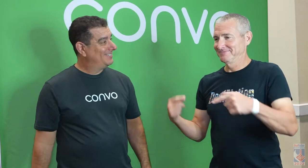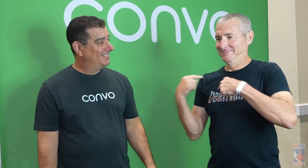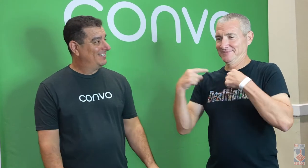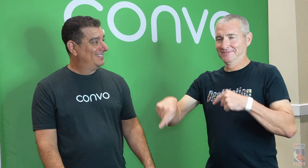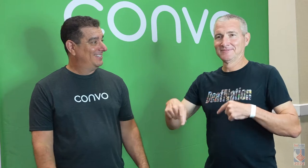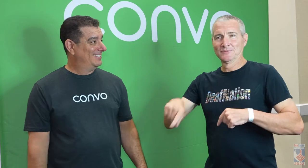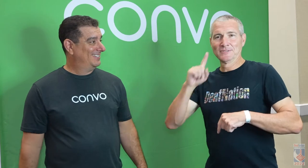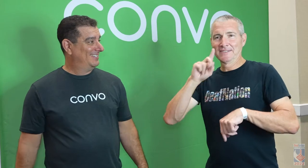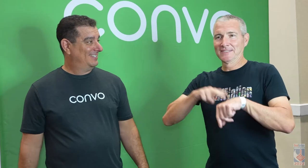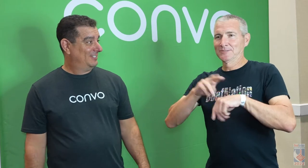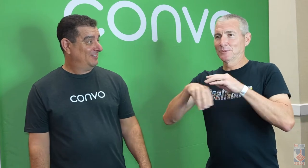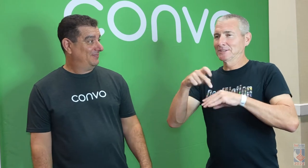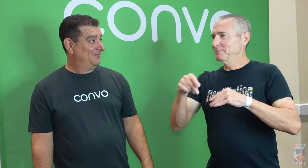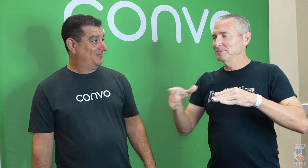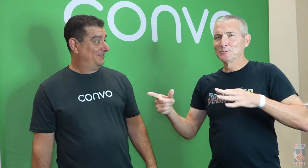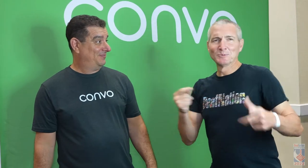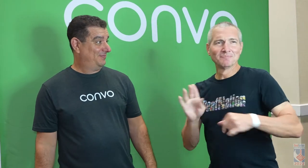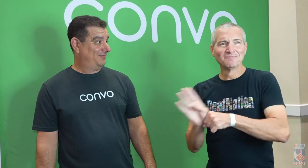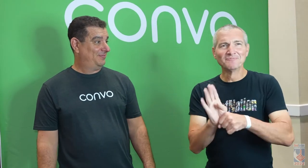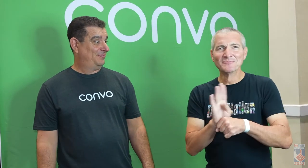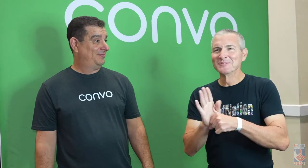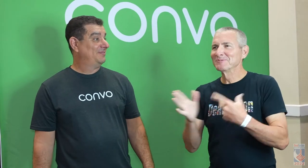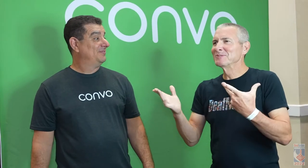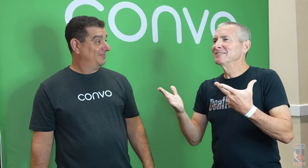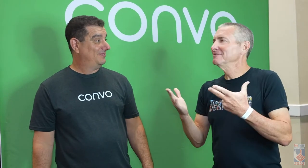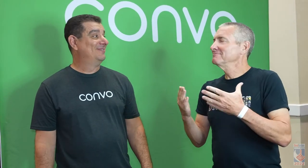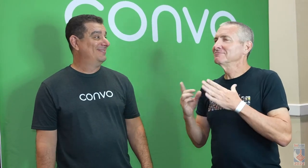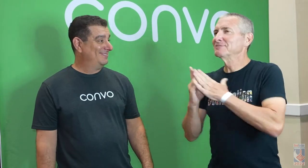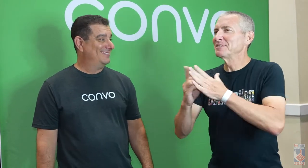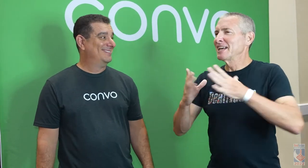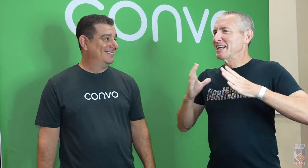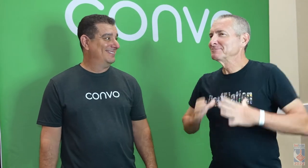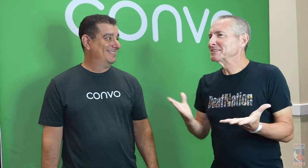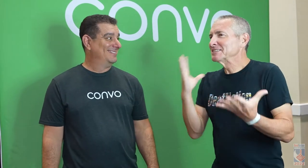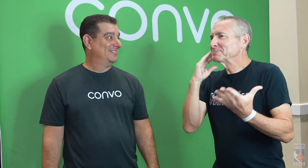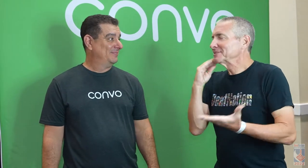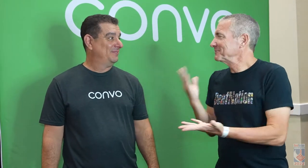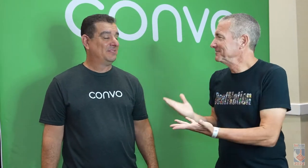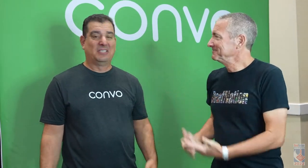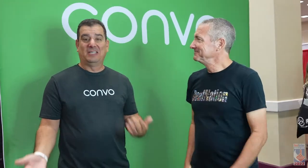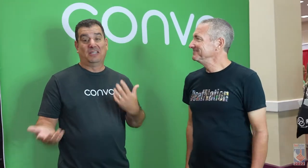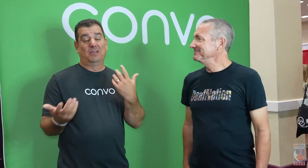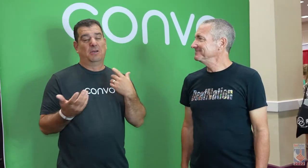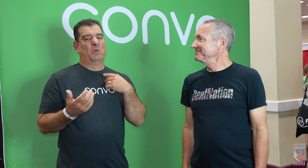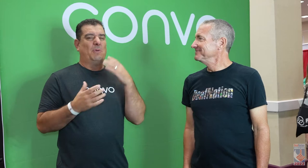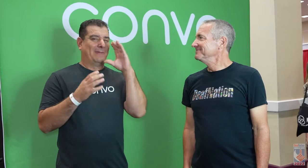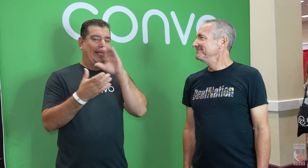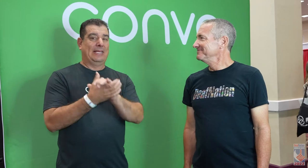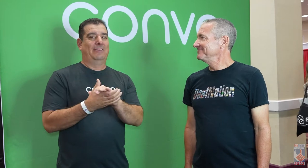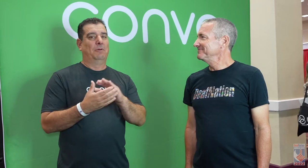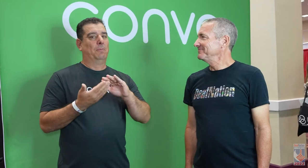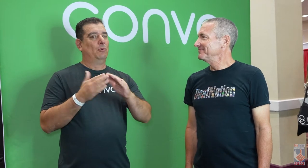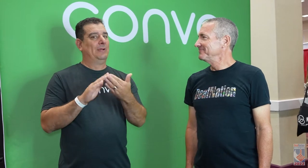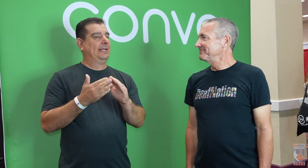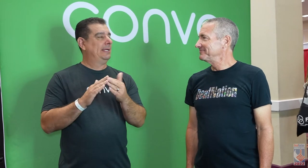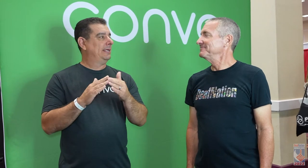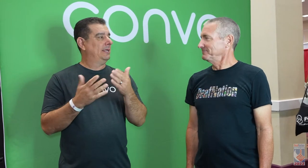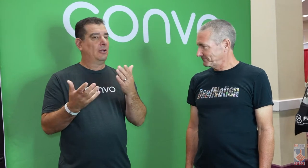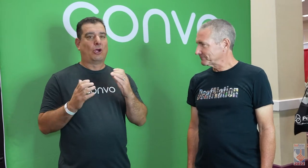I’m sure you’ve been busy here at the DeafNation World Expo. How has the experience been with customers? We really believe in community.